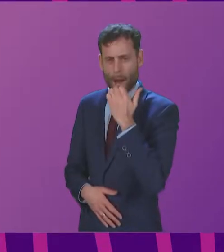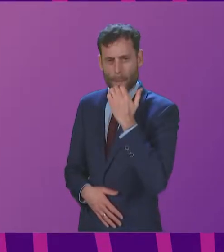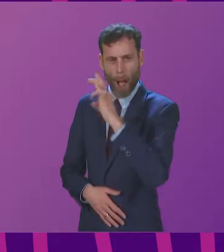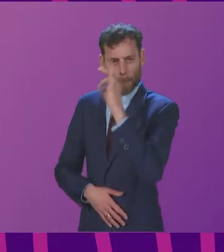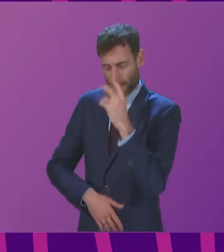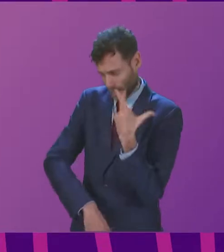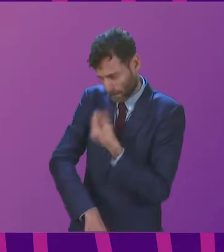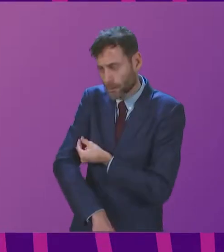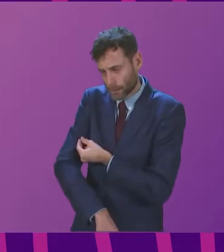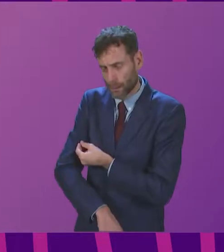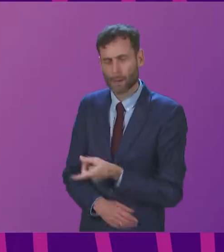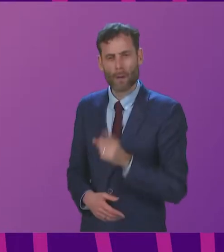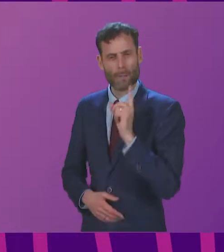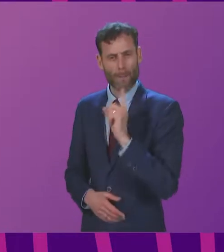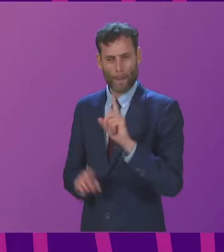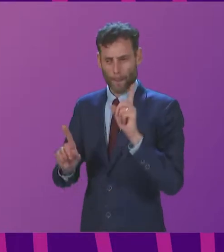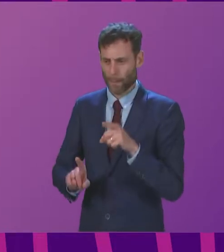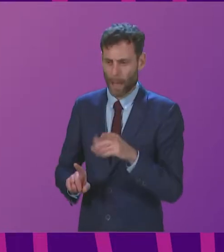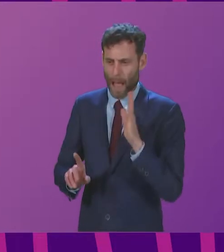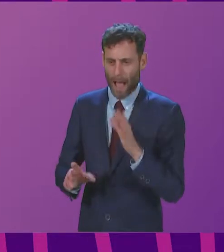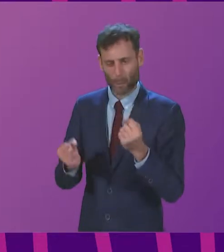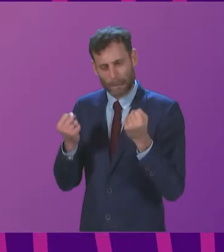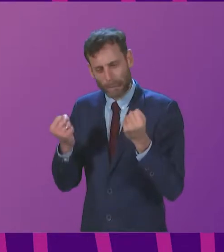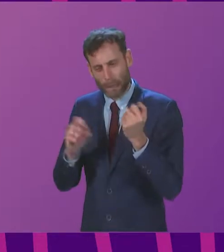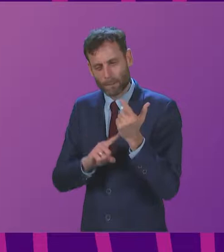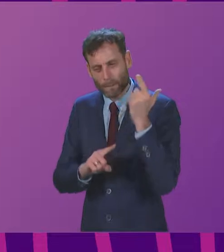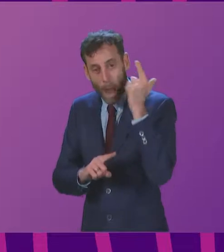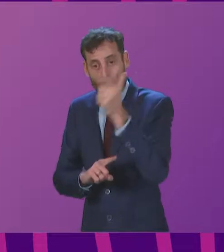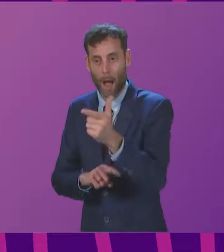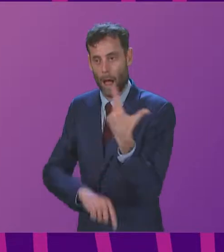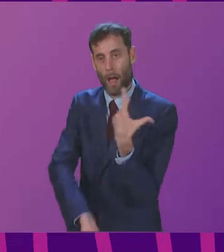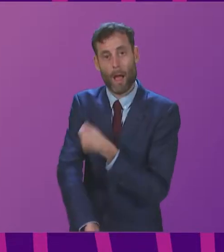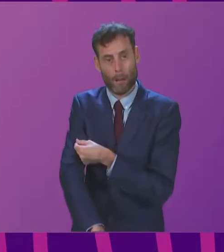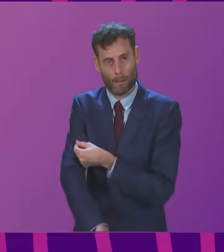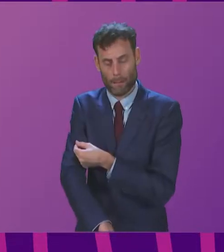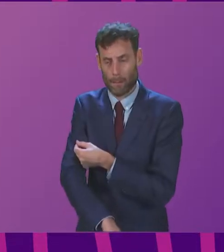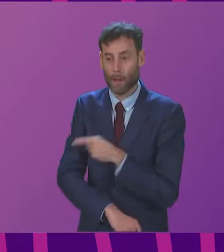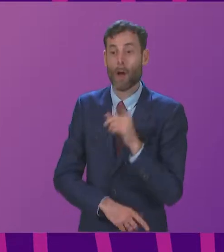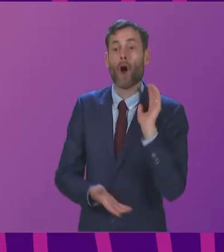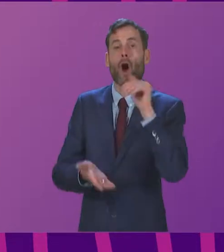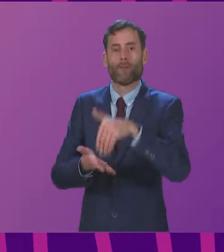being forced to travel long distances to get the jag, or waiting long hours in the cold and rain.